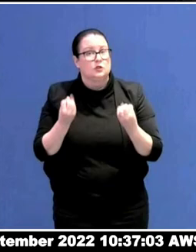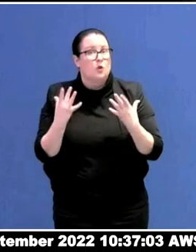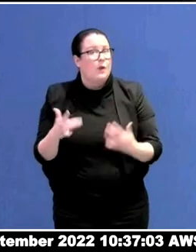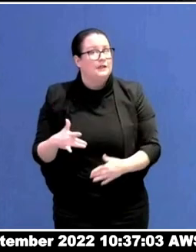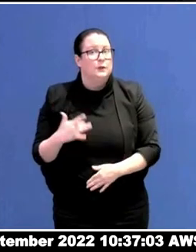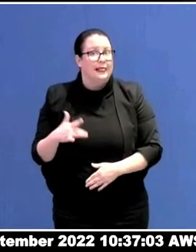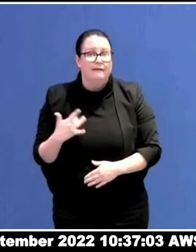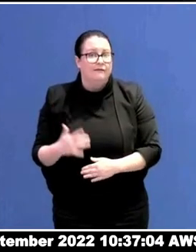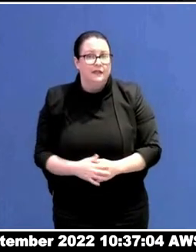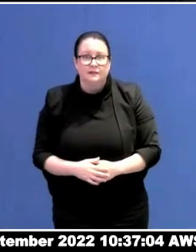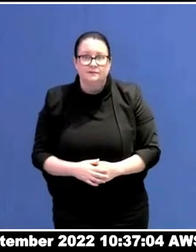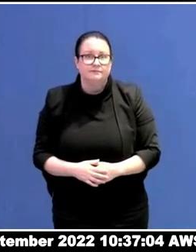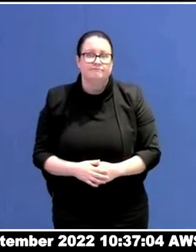and living on the streets.